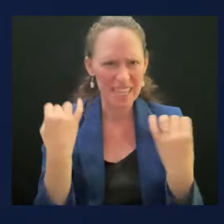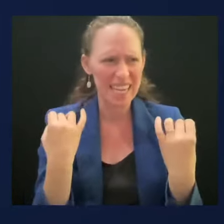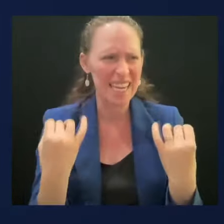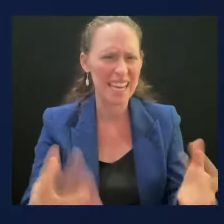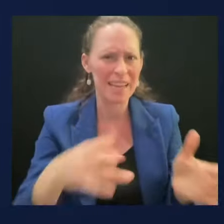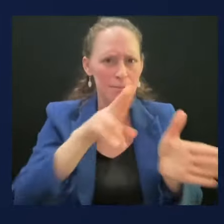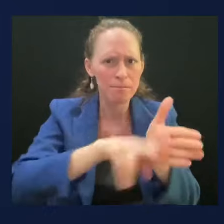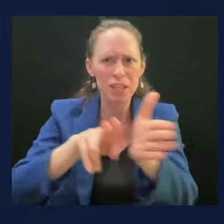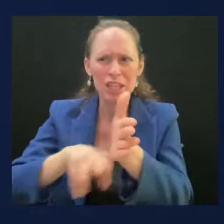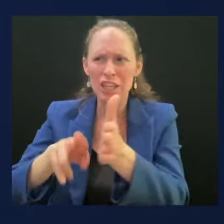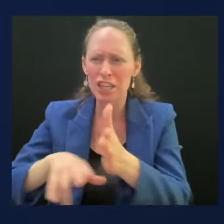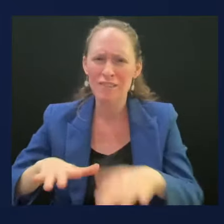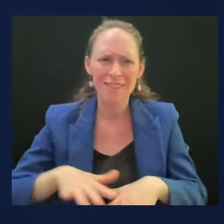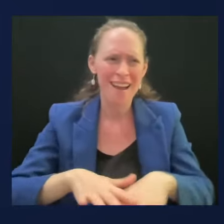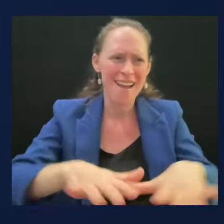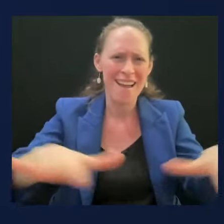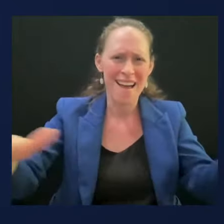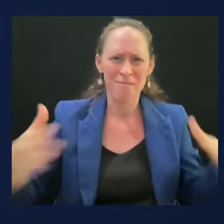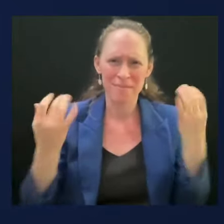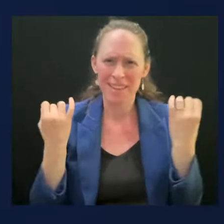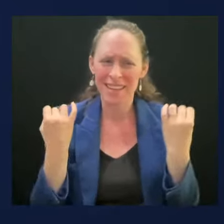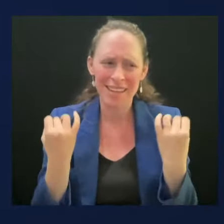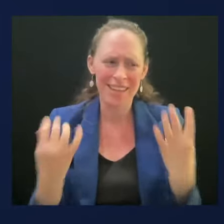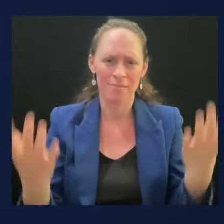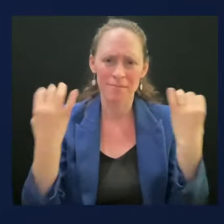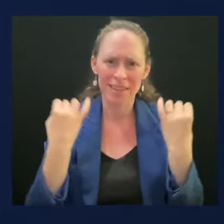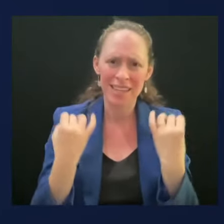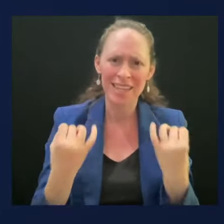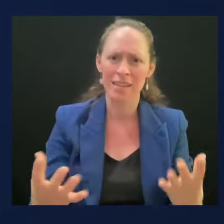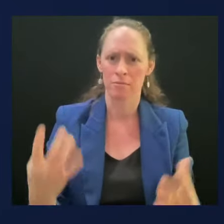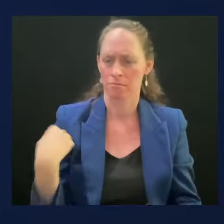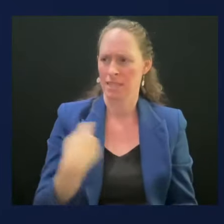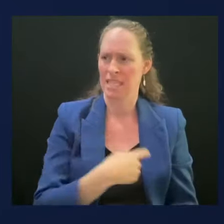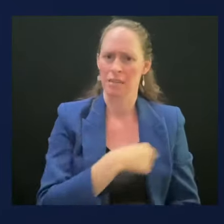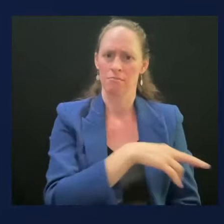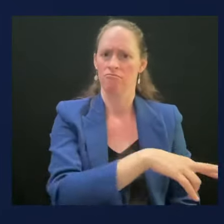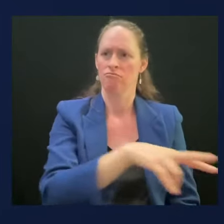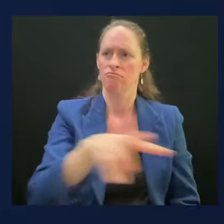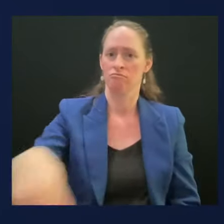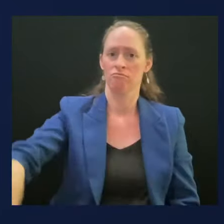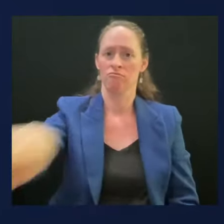and men who served and sacrificed for our freedom and for our future;